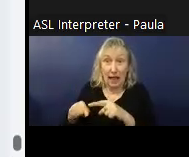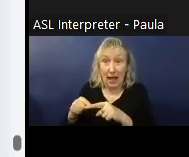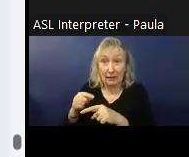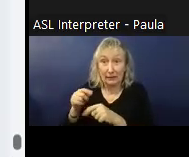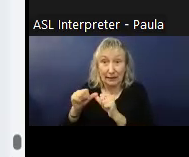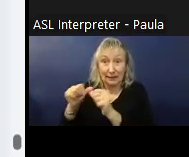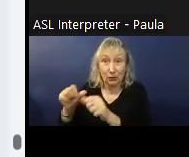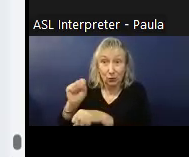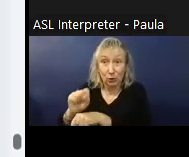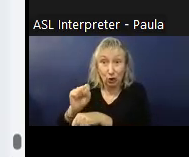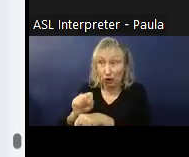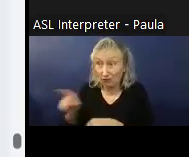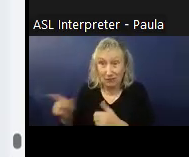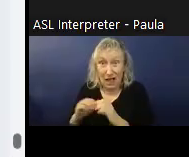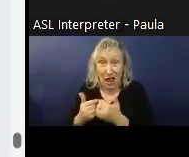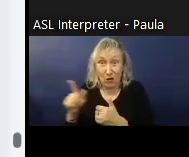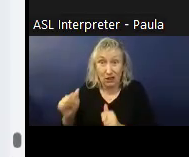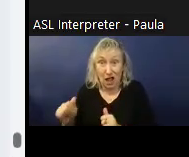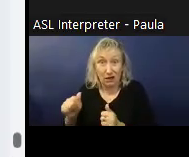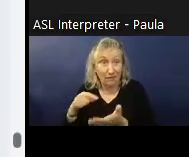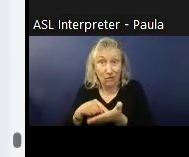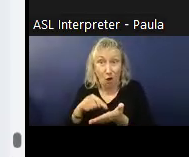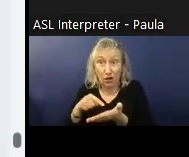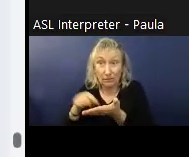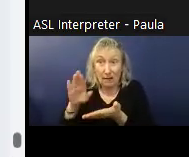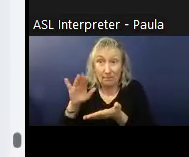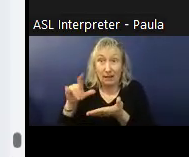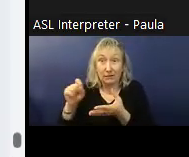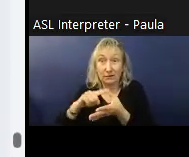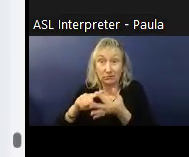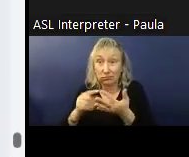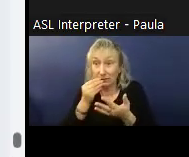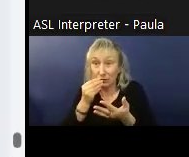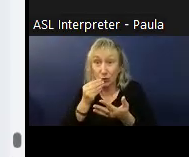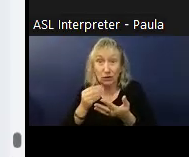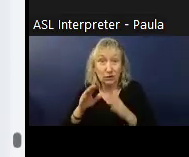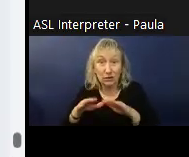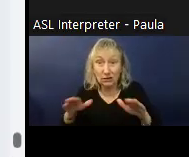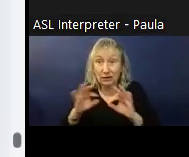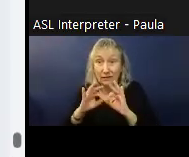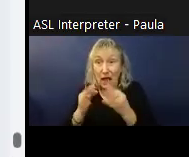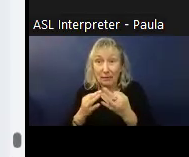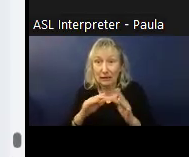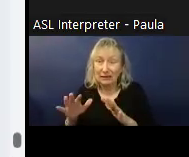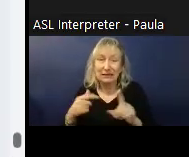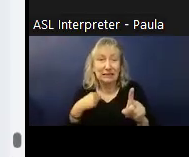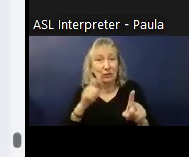ability to support themselves. So just wanted to communicate that and, and ask that we could find a place where